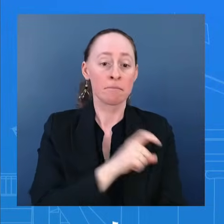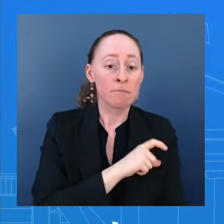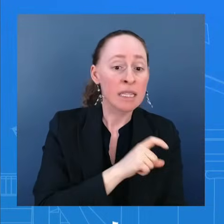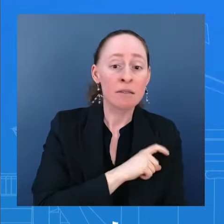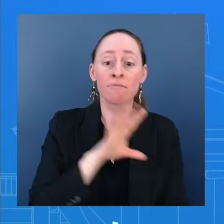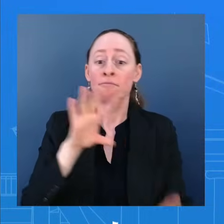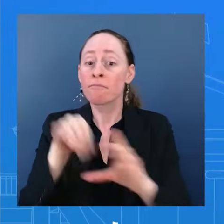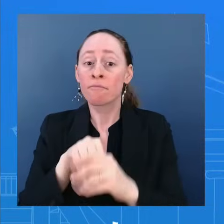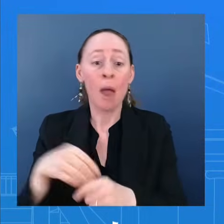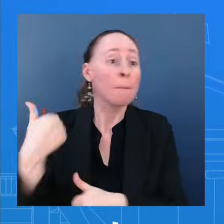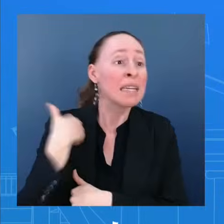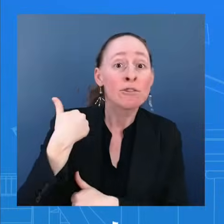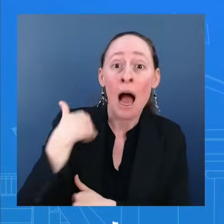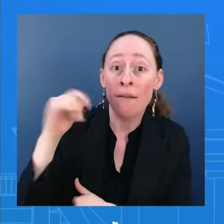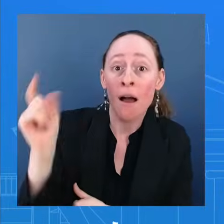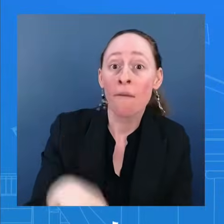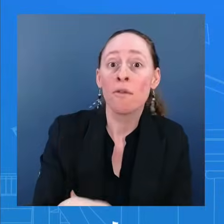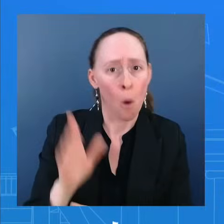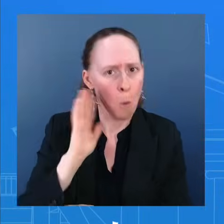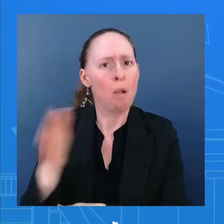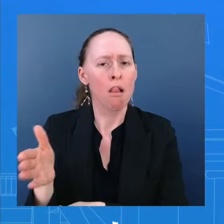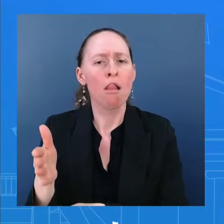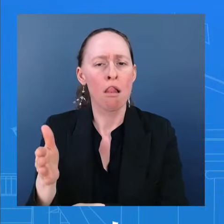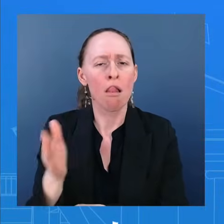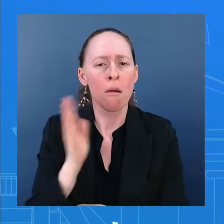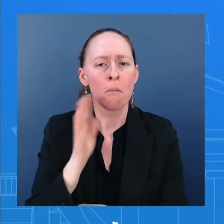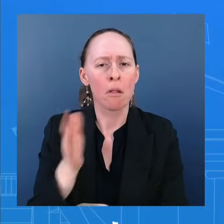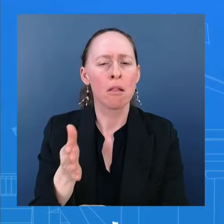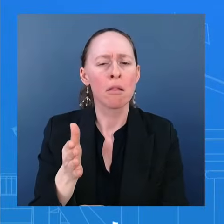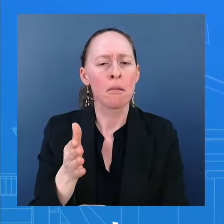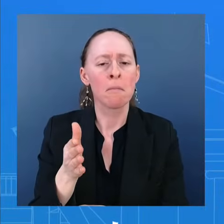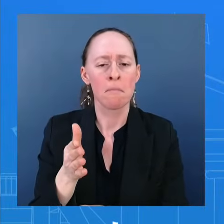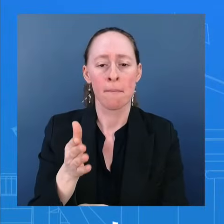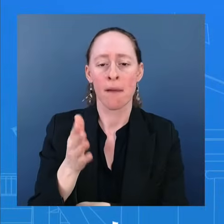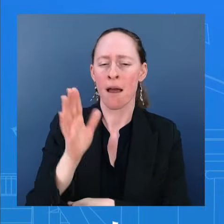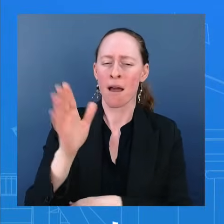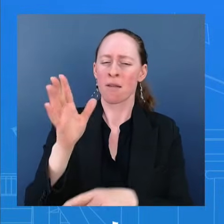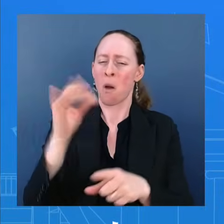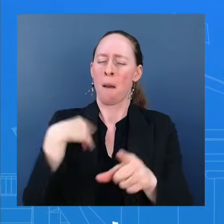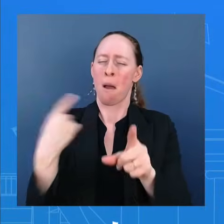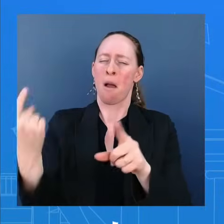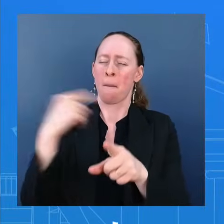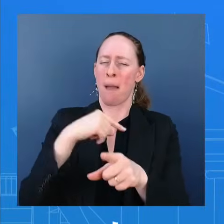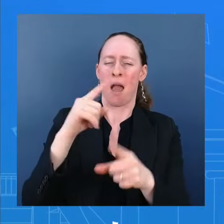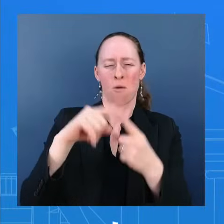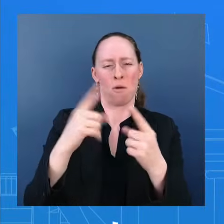I want to go back to something I said at the top: There has been no evidence of any of this activity